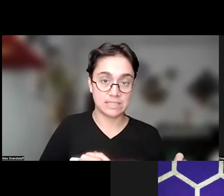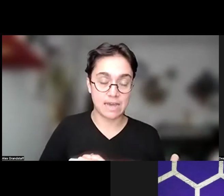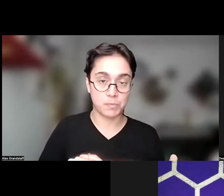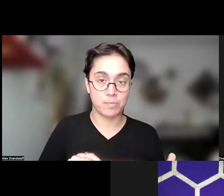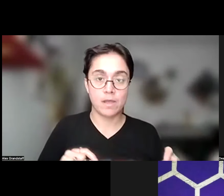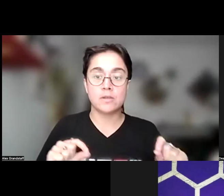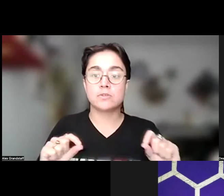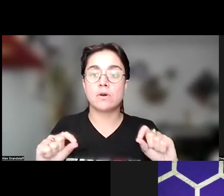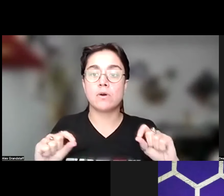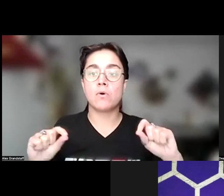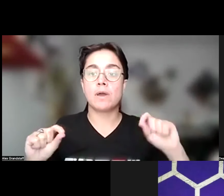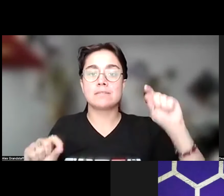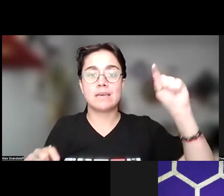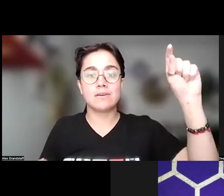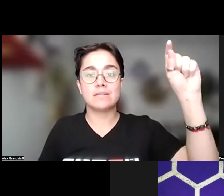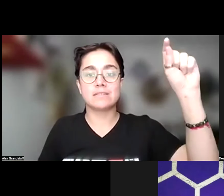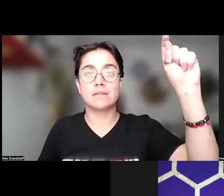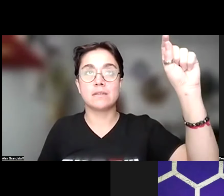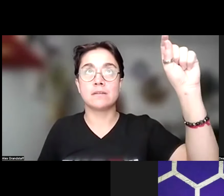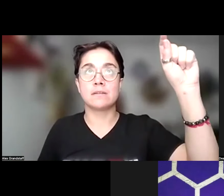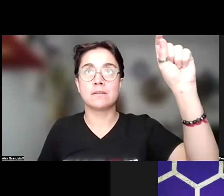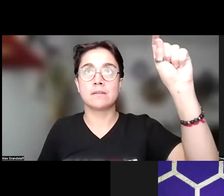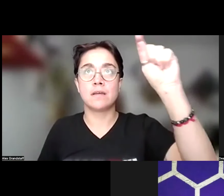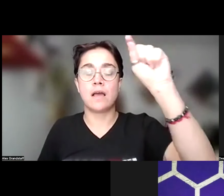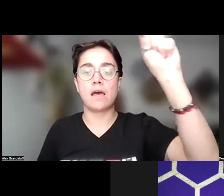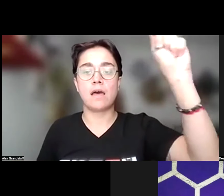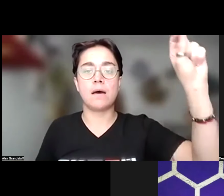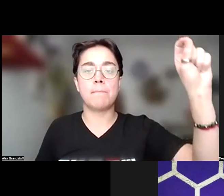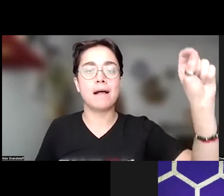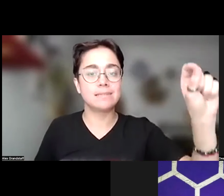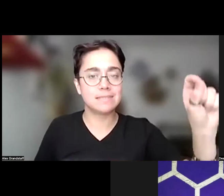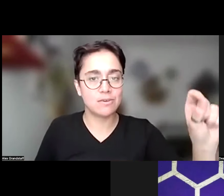following rules very very tightly in a way that actually slows things down.